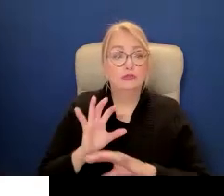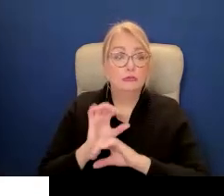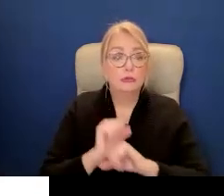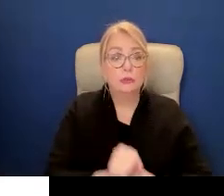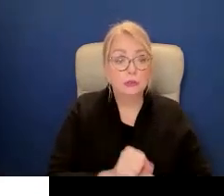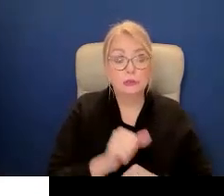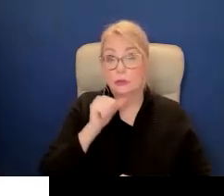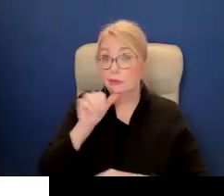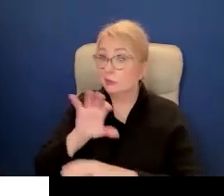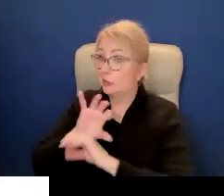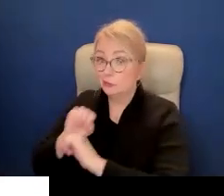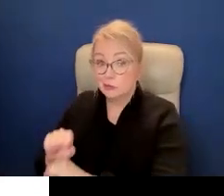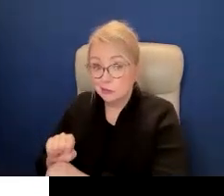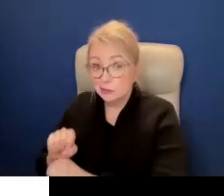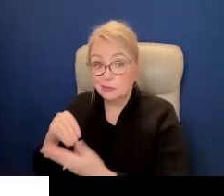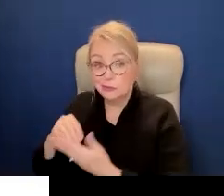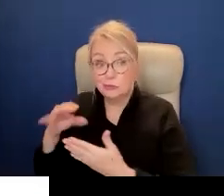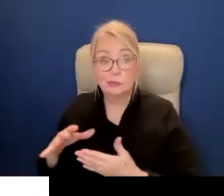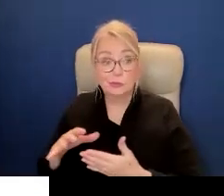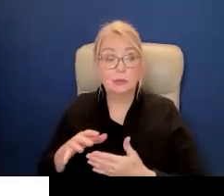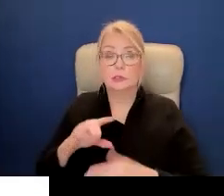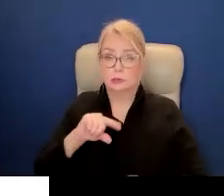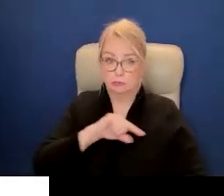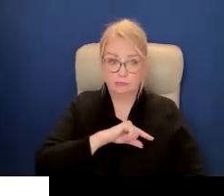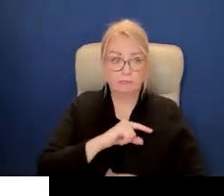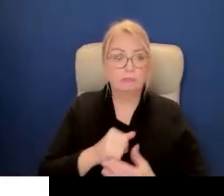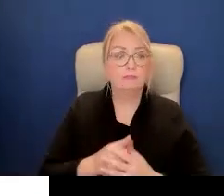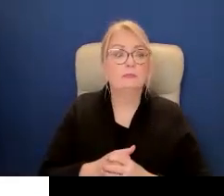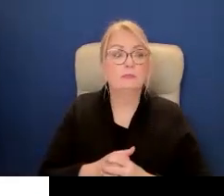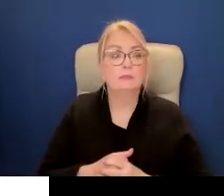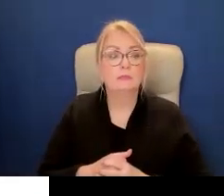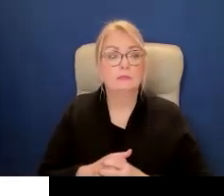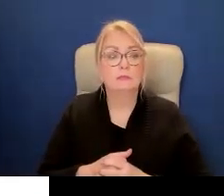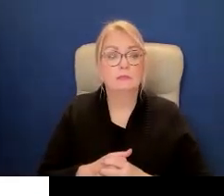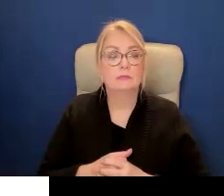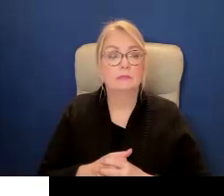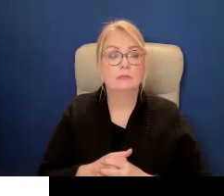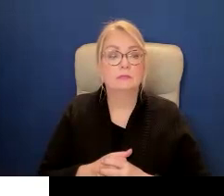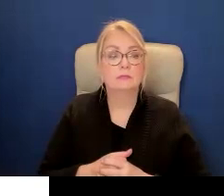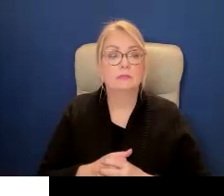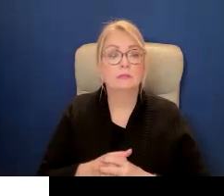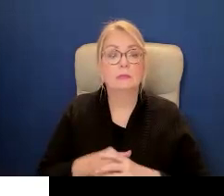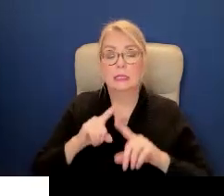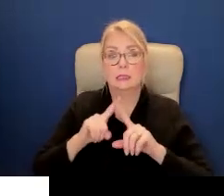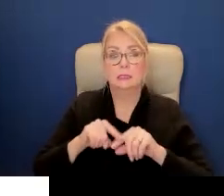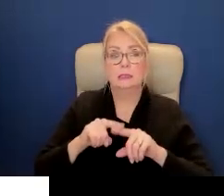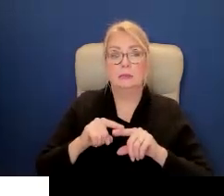The type of courses does not matter as long as they are enrolled. And in addition, depending on the facts of a case, we may